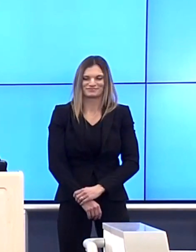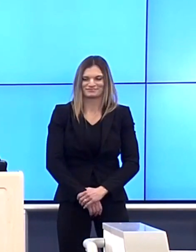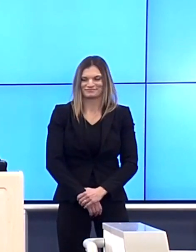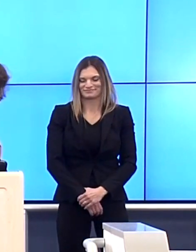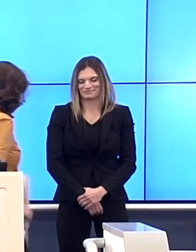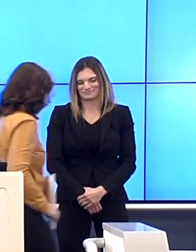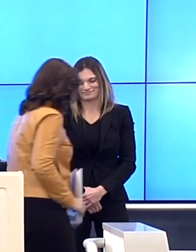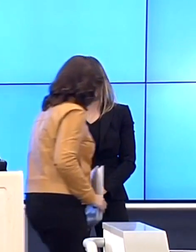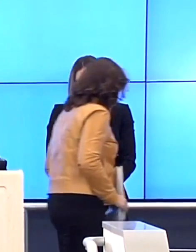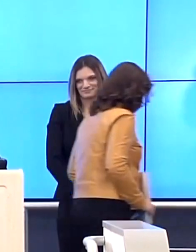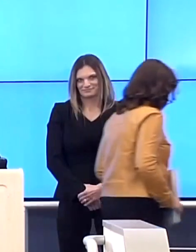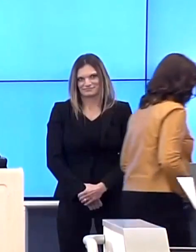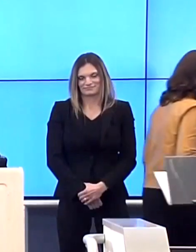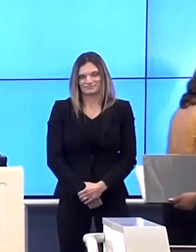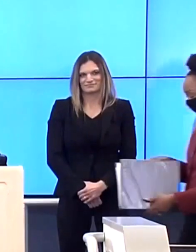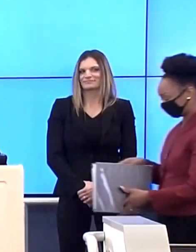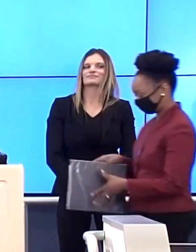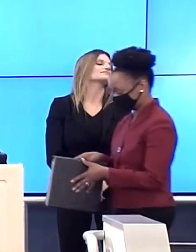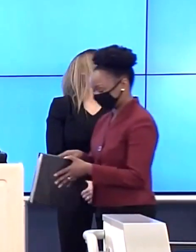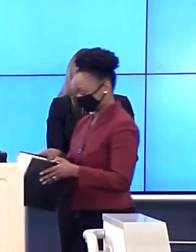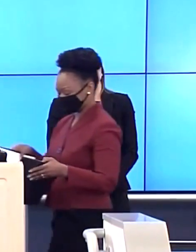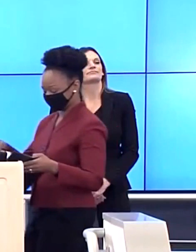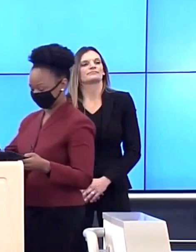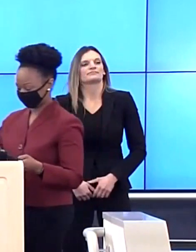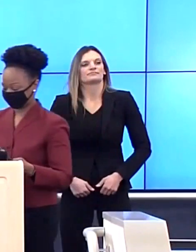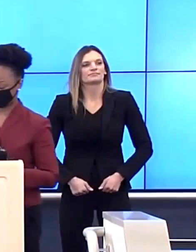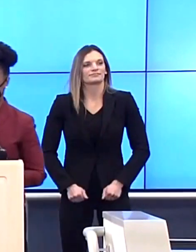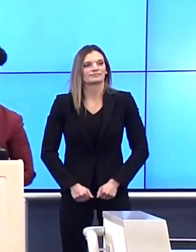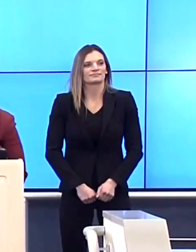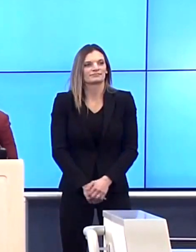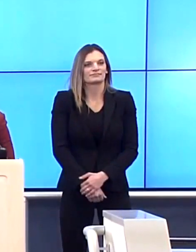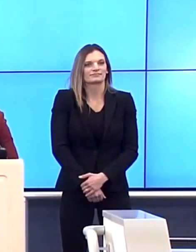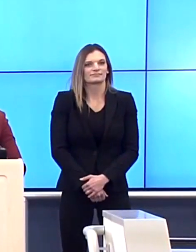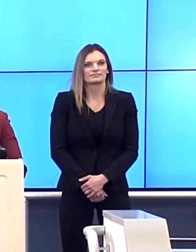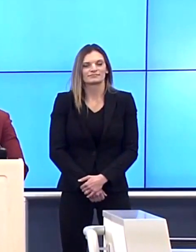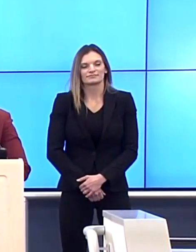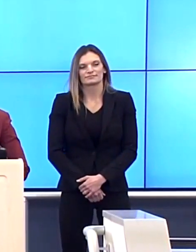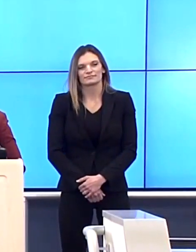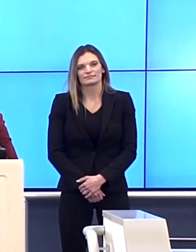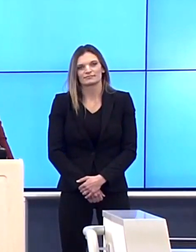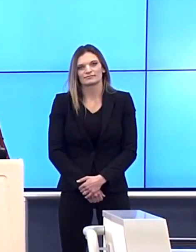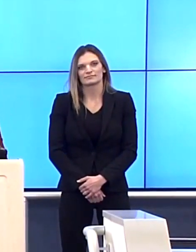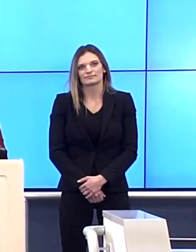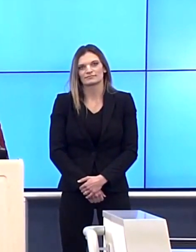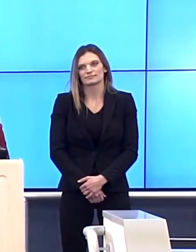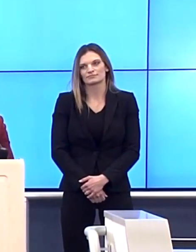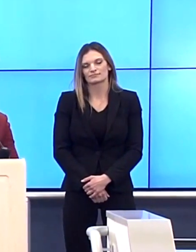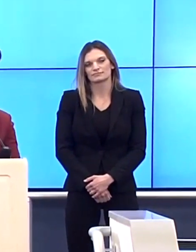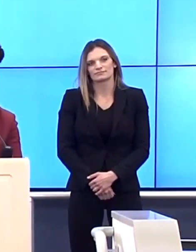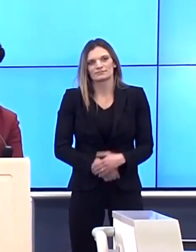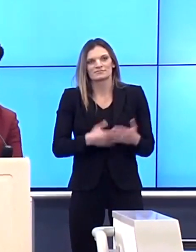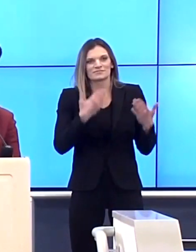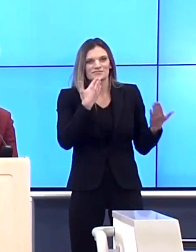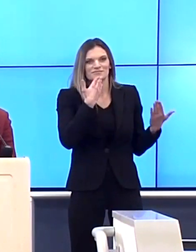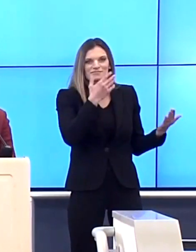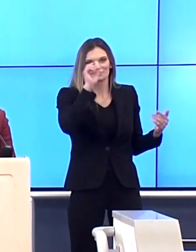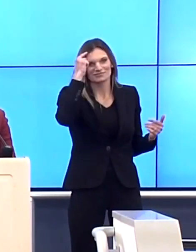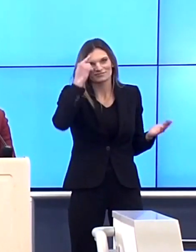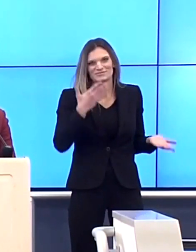WITH THAT, I WOULD LIKE TO HAND IT OVER TO DR. KHALDUN.